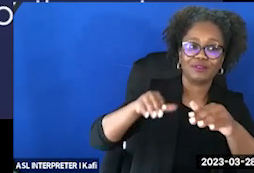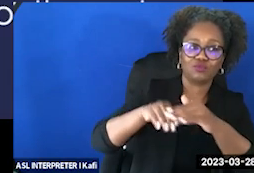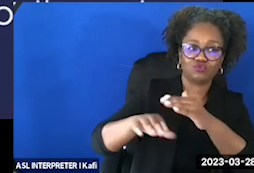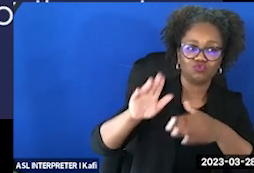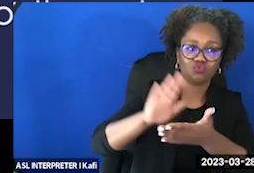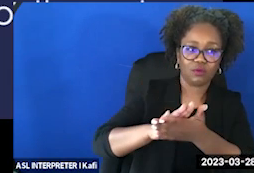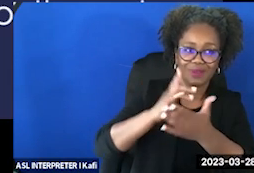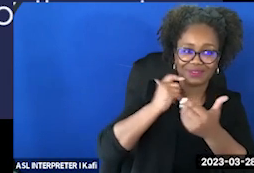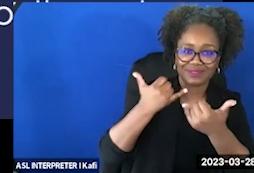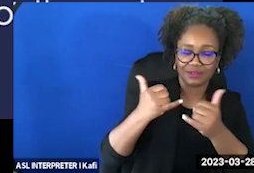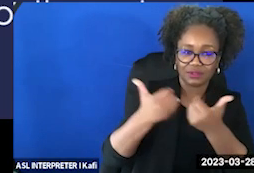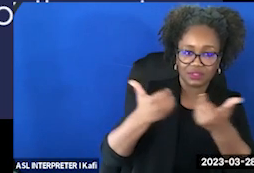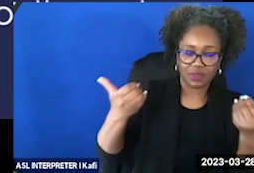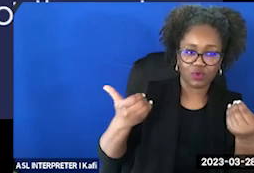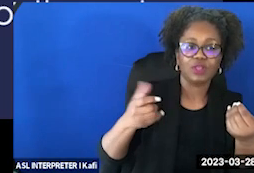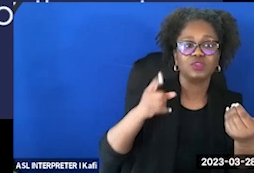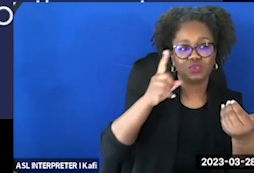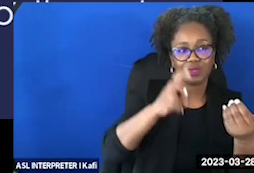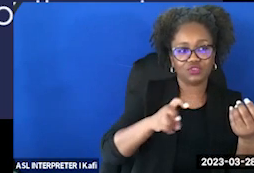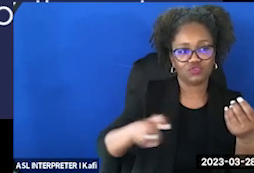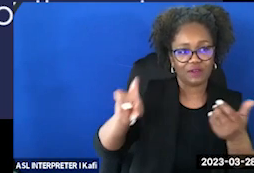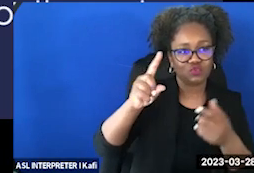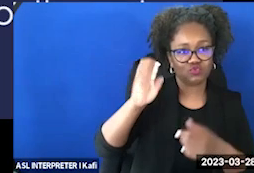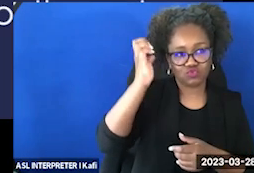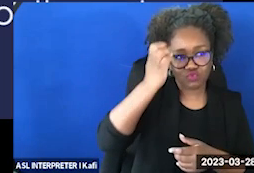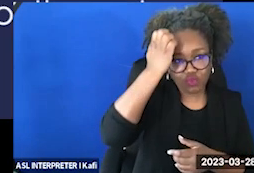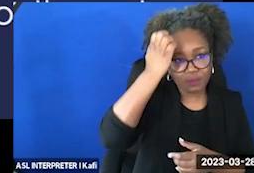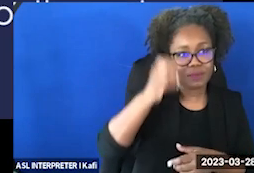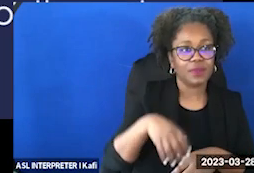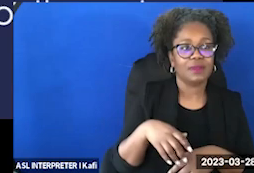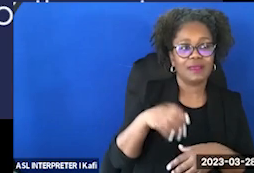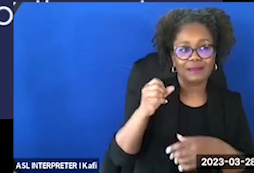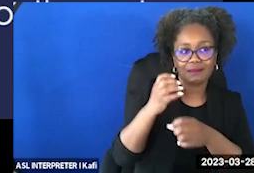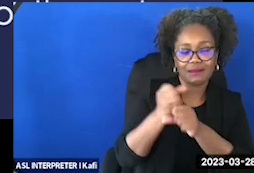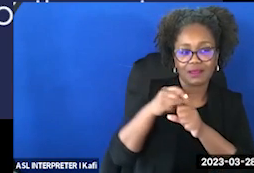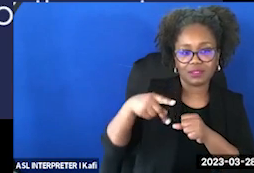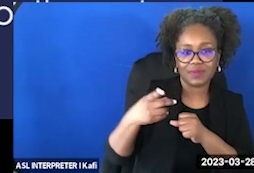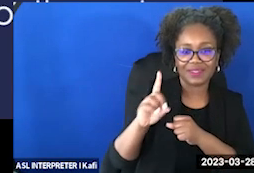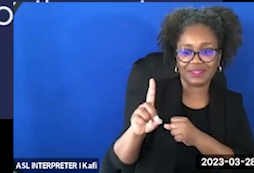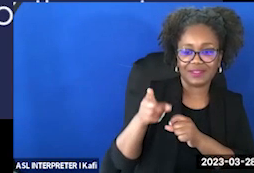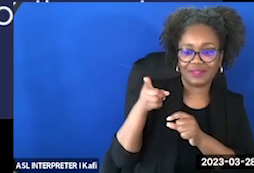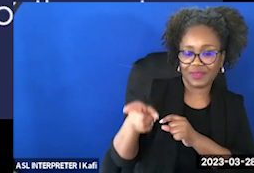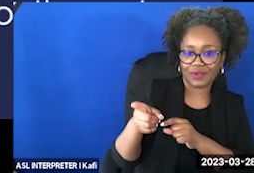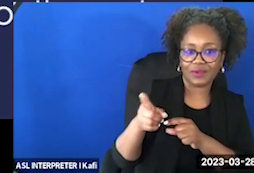Debbie Stine, Science & Technology Policy Academy: they refuse to make him a full professor, even though he was acclaimed internationally.